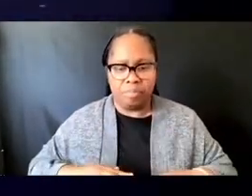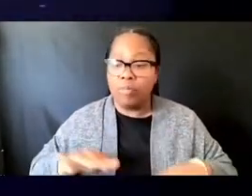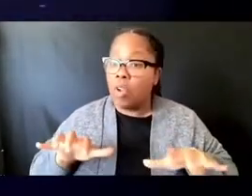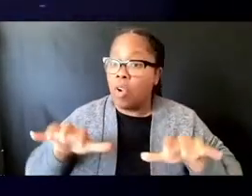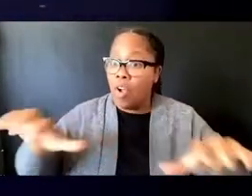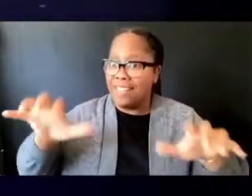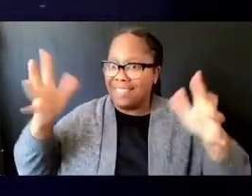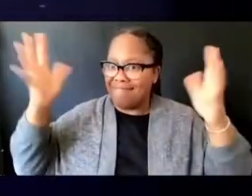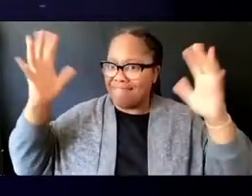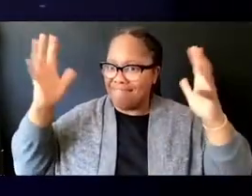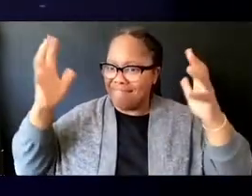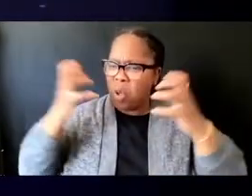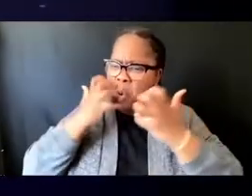(drums playing)